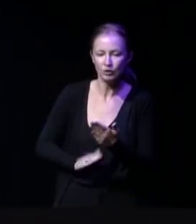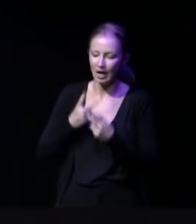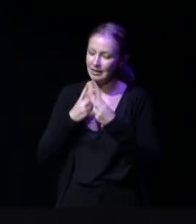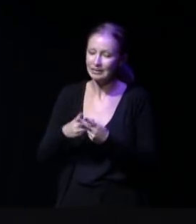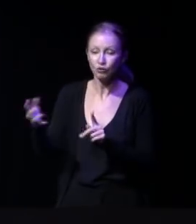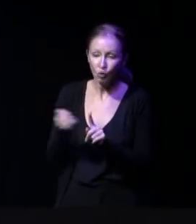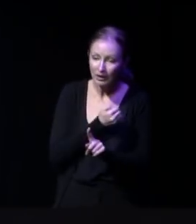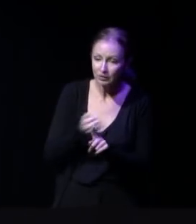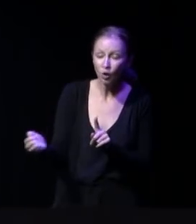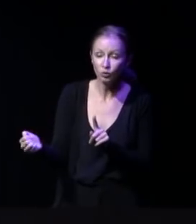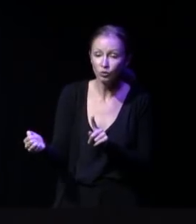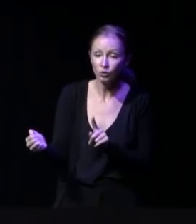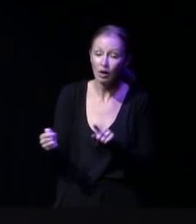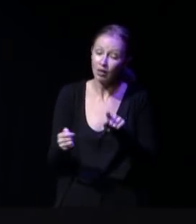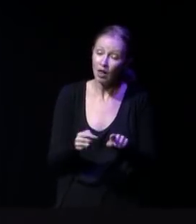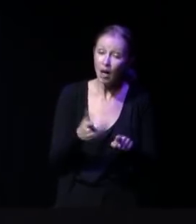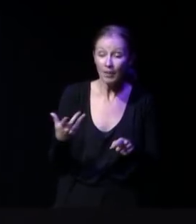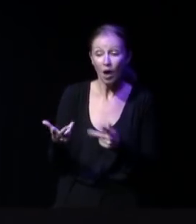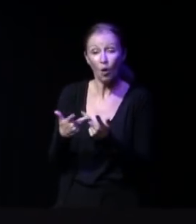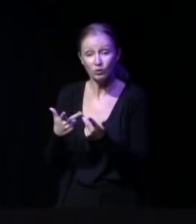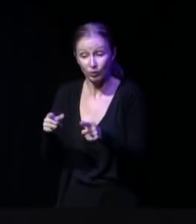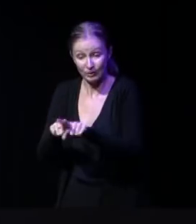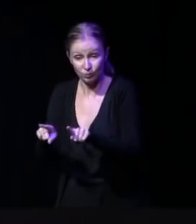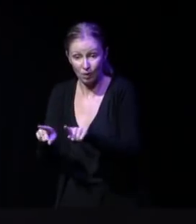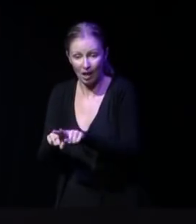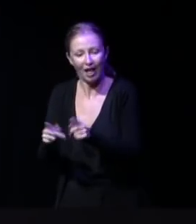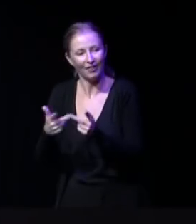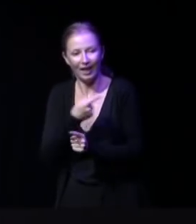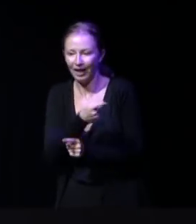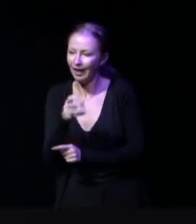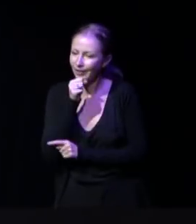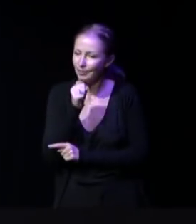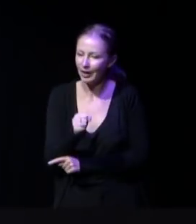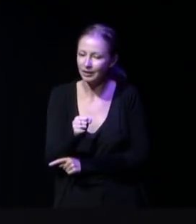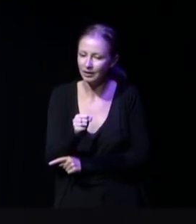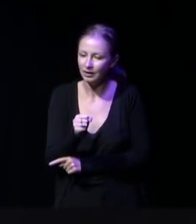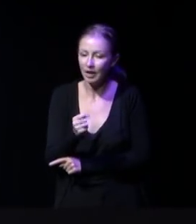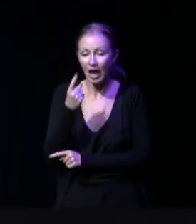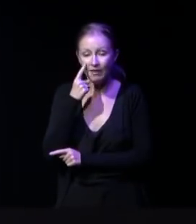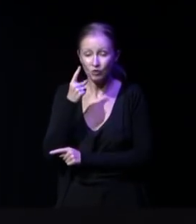but understanding that, you know, collectively as we look at all the different people who are negatively affected